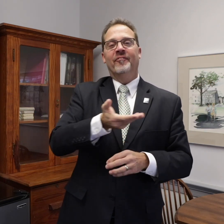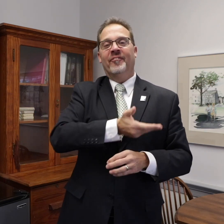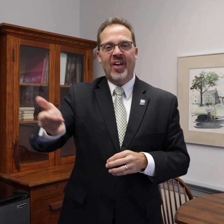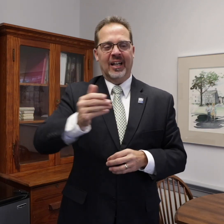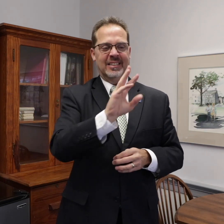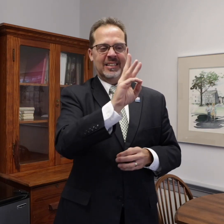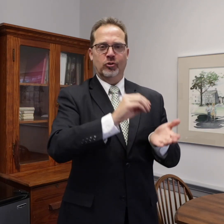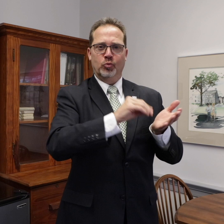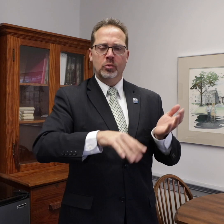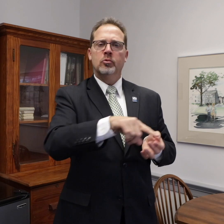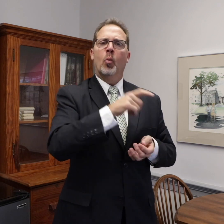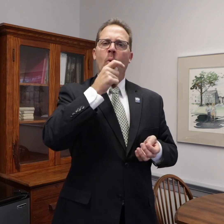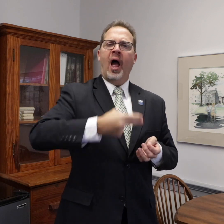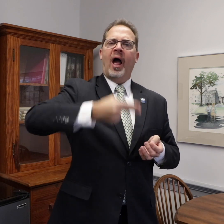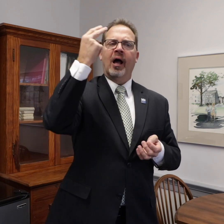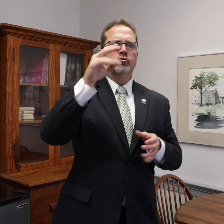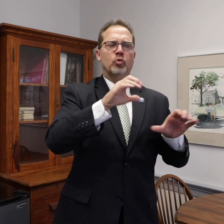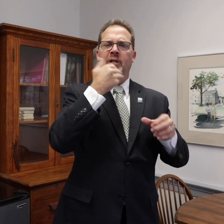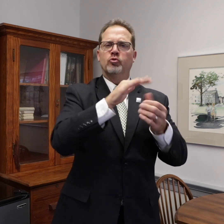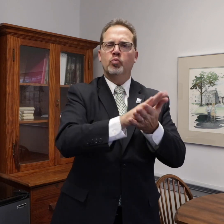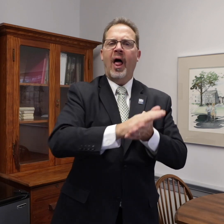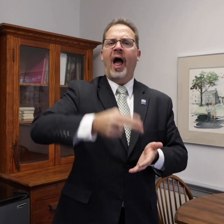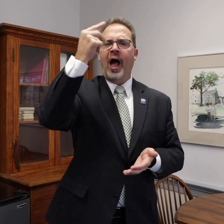highest academically performing students, to be accompanied by our Athletic